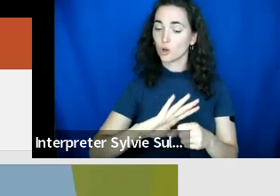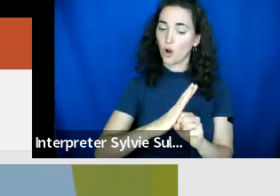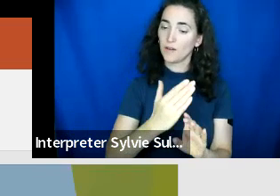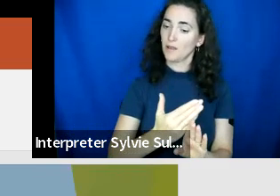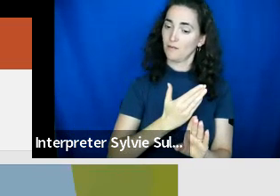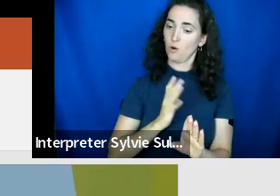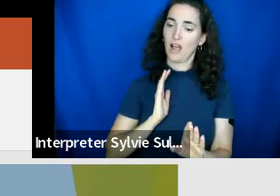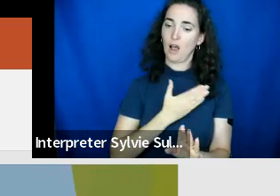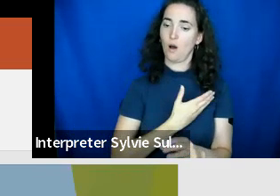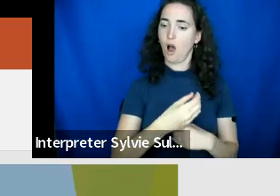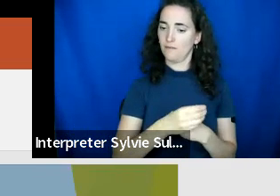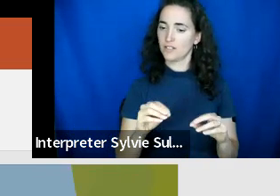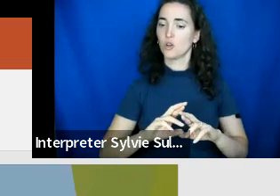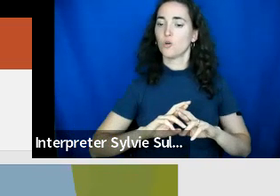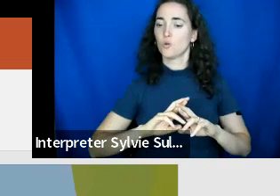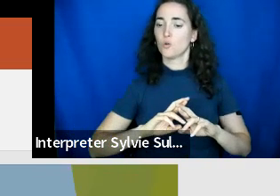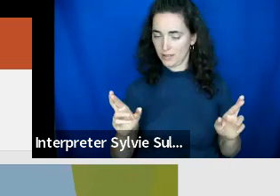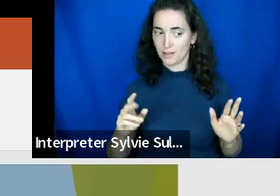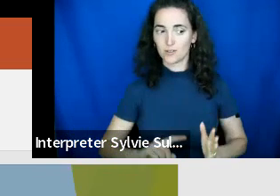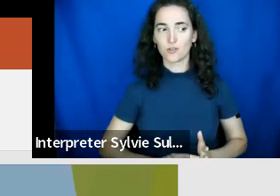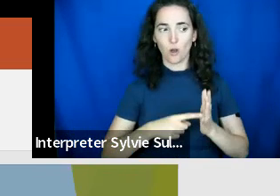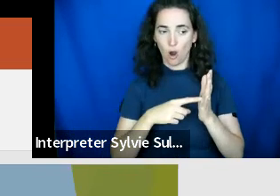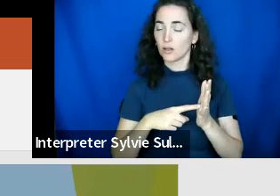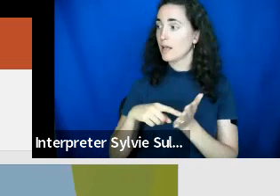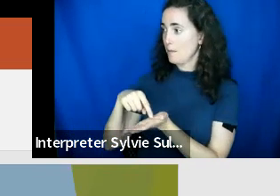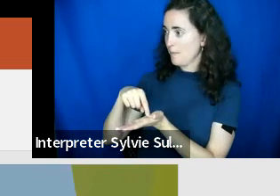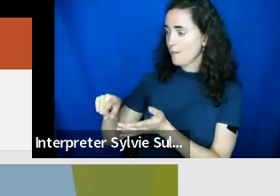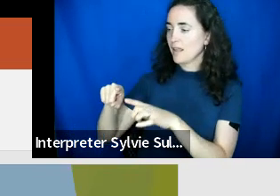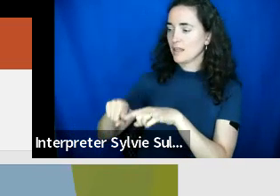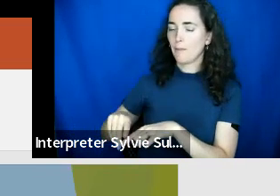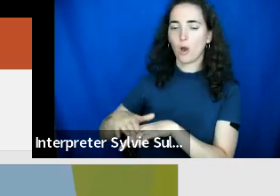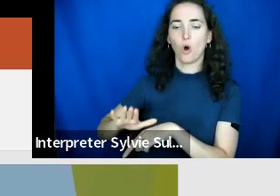was ready to roll out a value-based payment model 4 O.